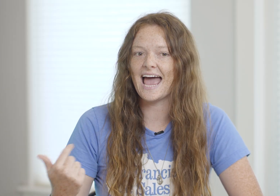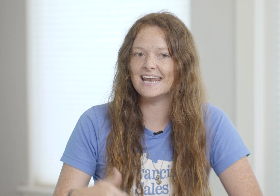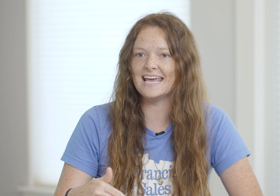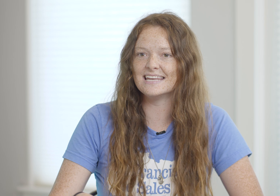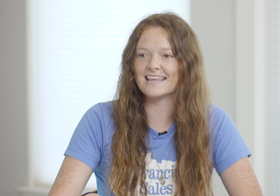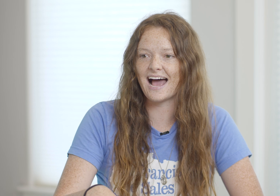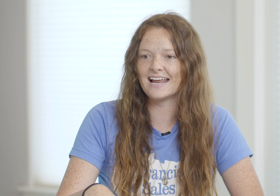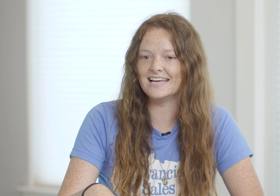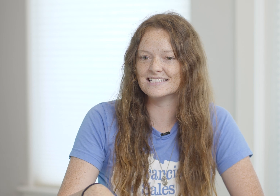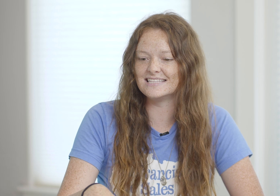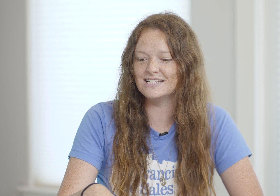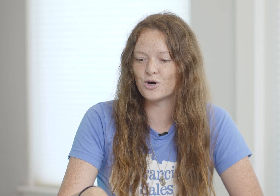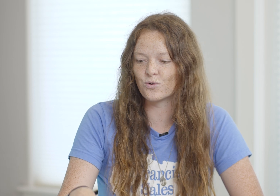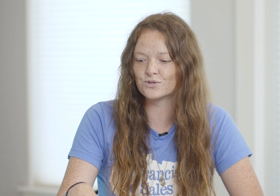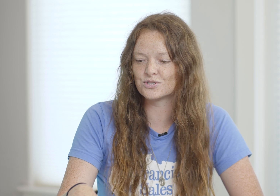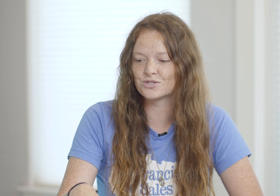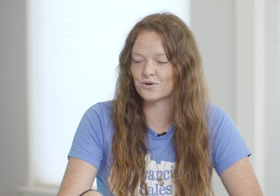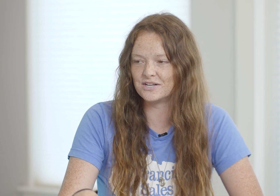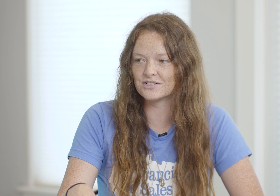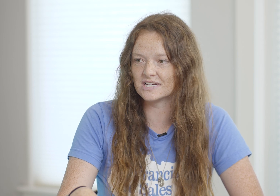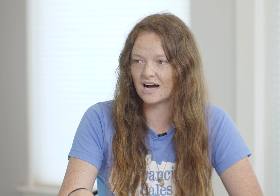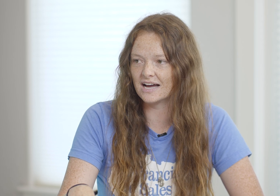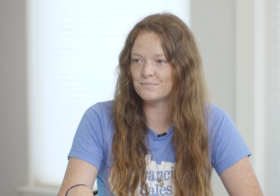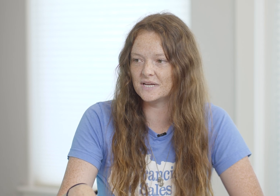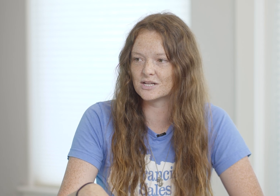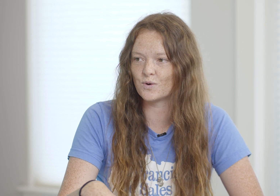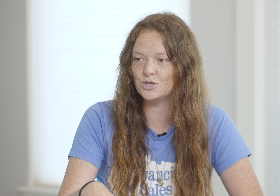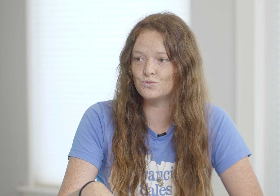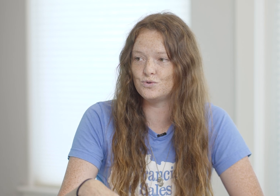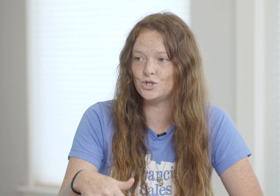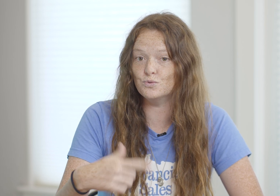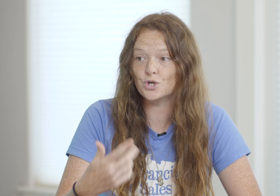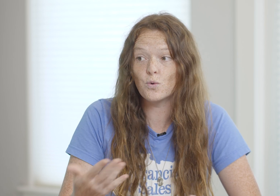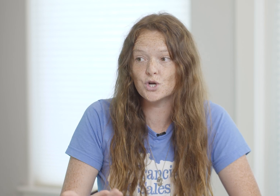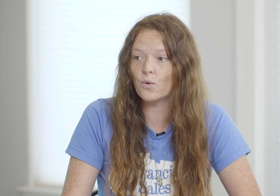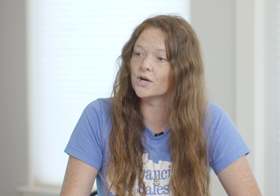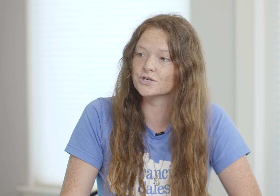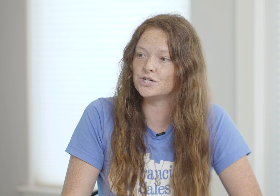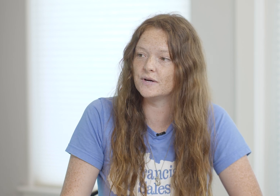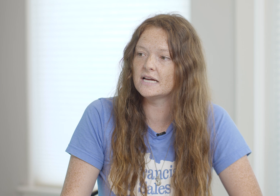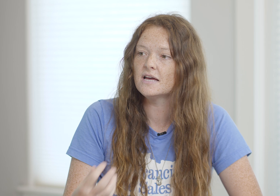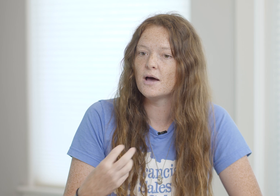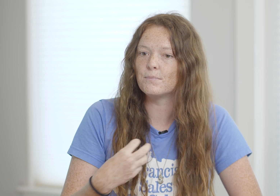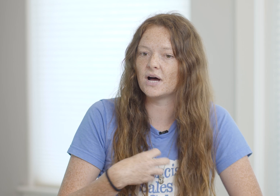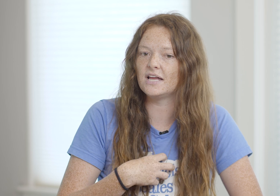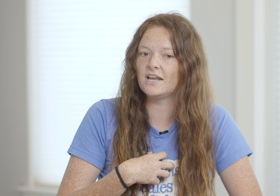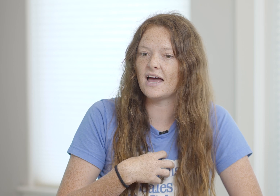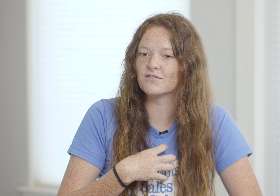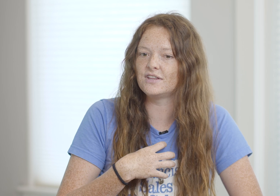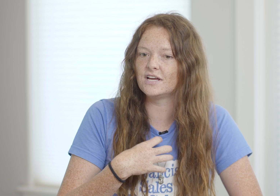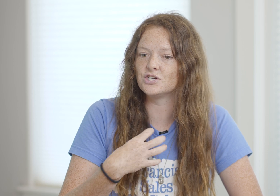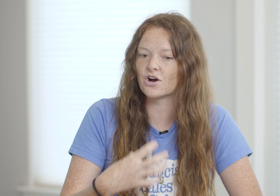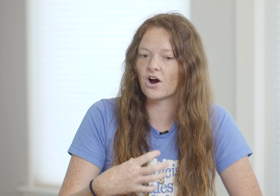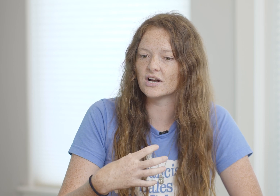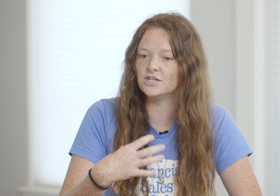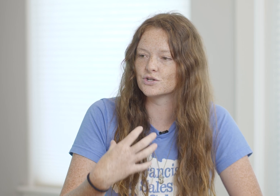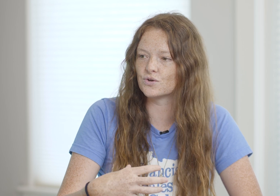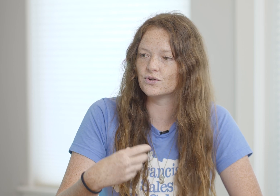And in that is the total surrender to God, because when you you don't know what you're doing, but everything in your heart and your soul,